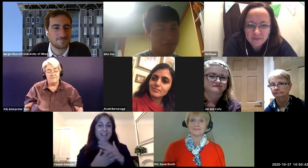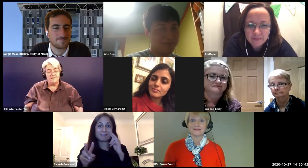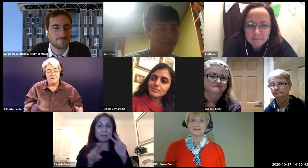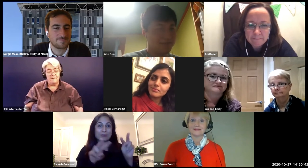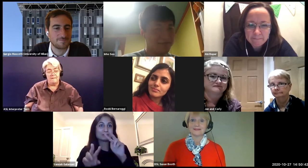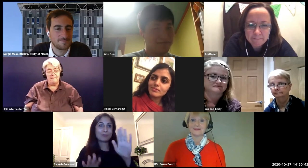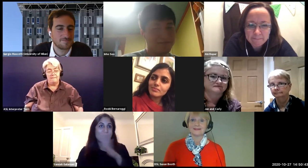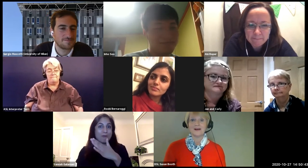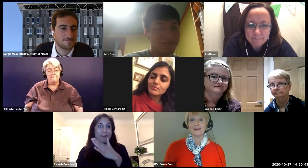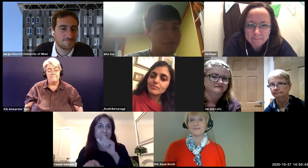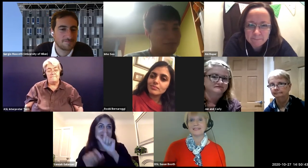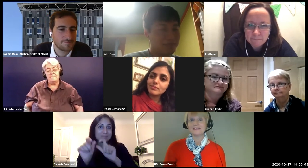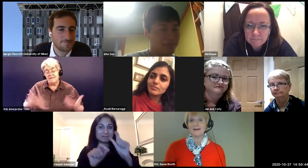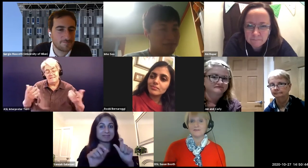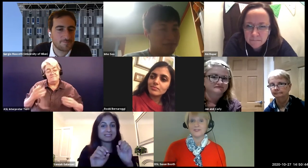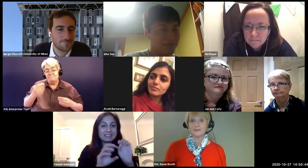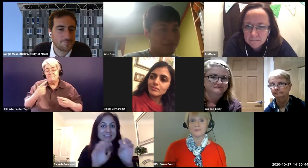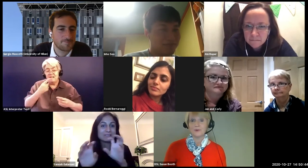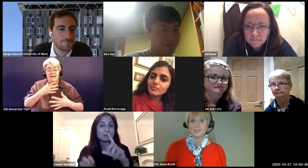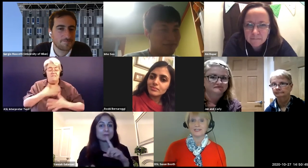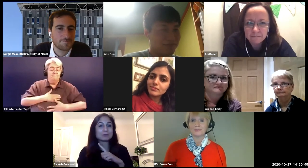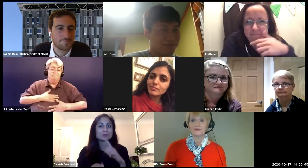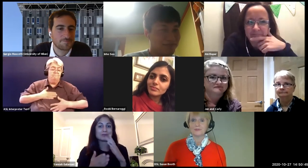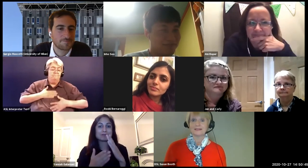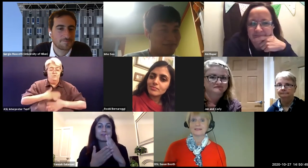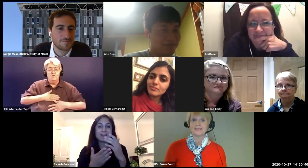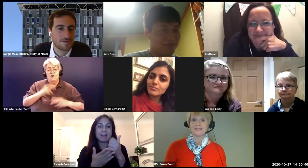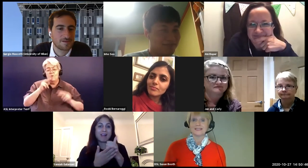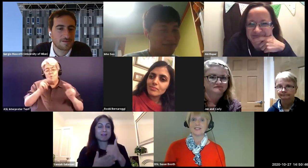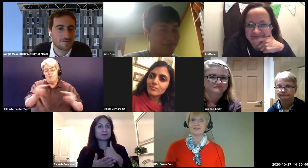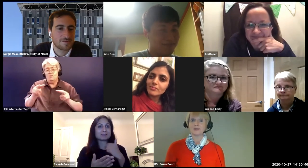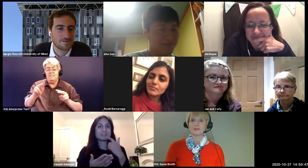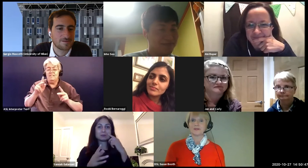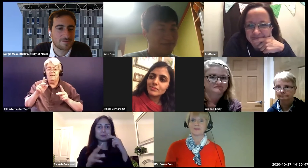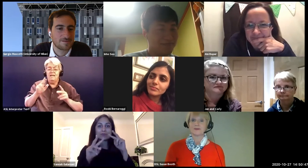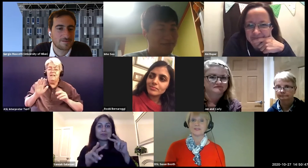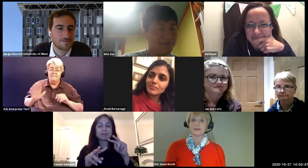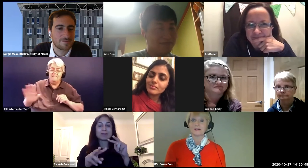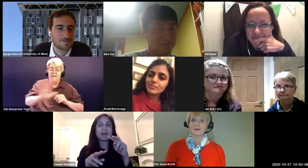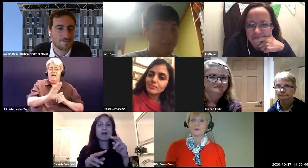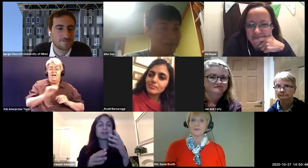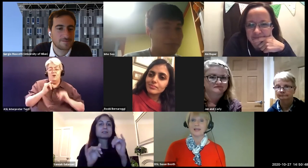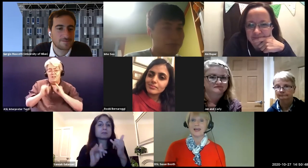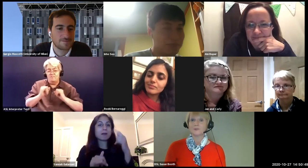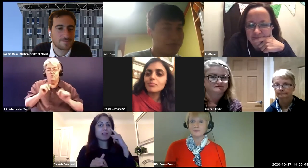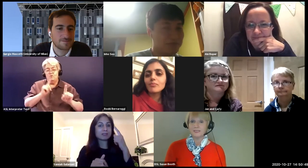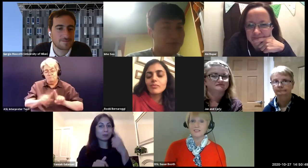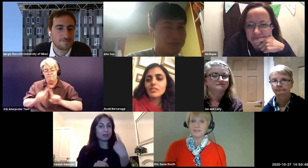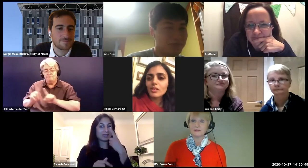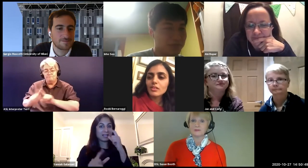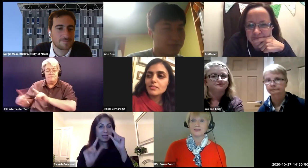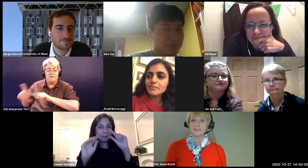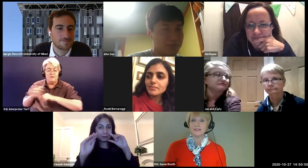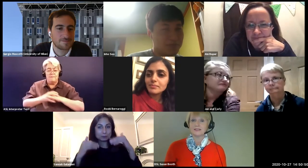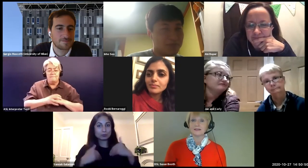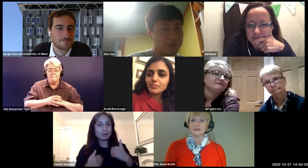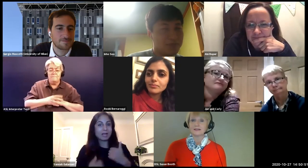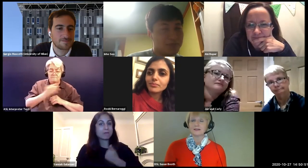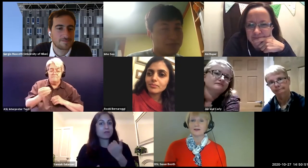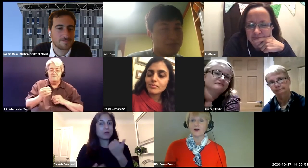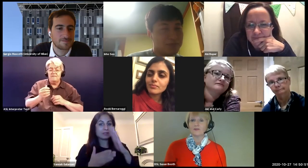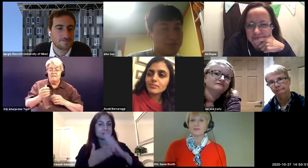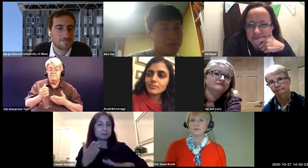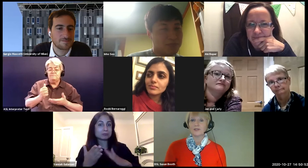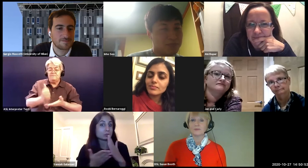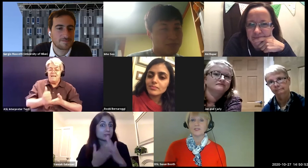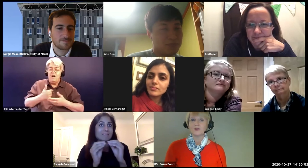Um I've really loved watching all of the panelists interviews because what it helps me to do is often we can be so